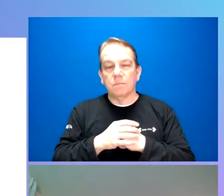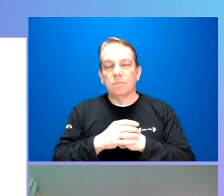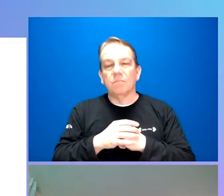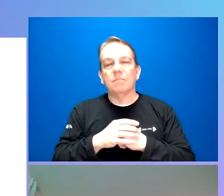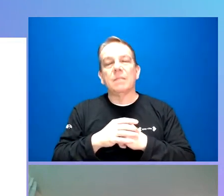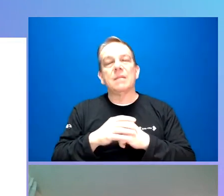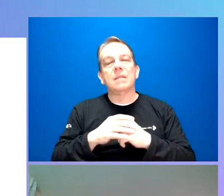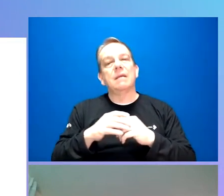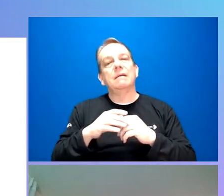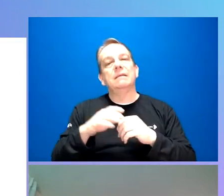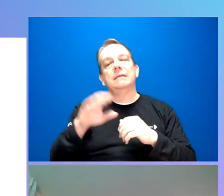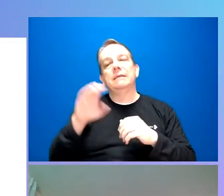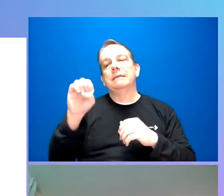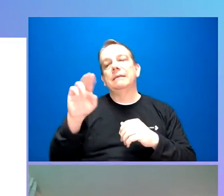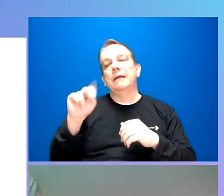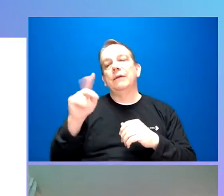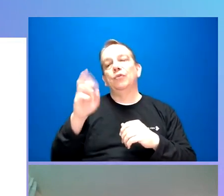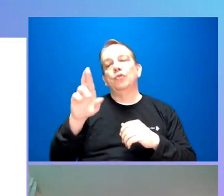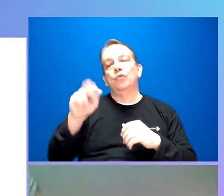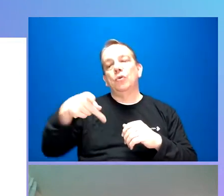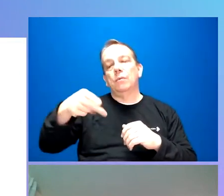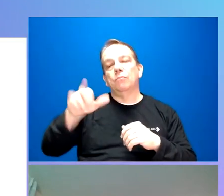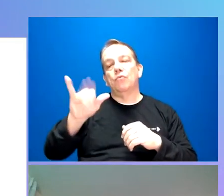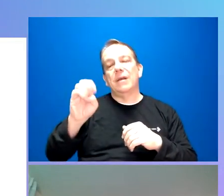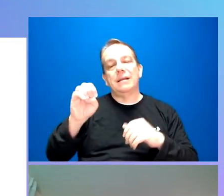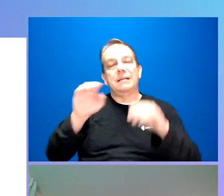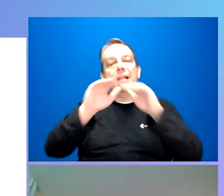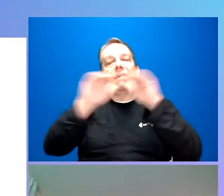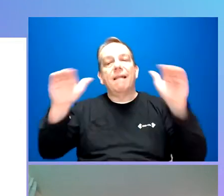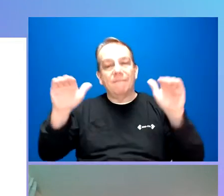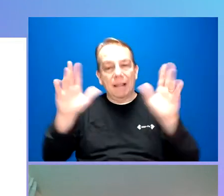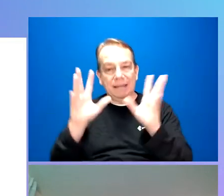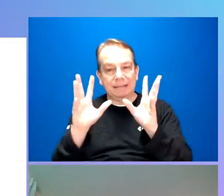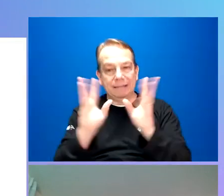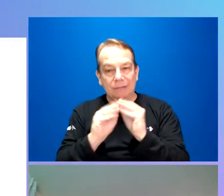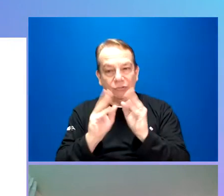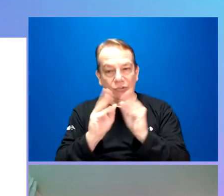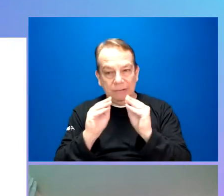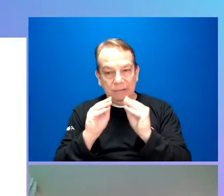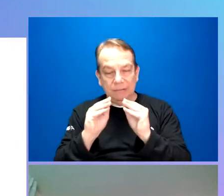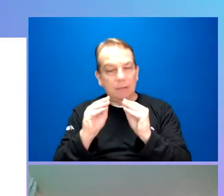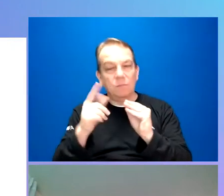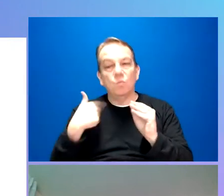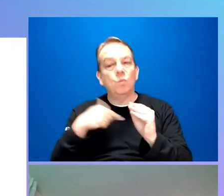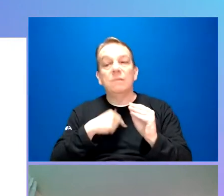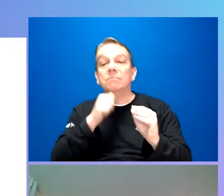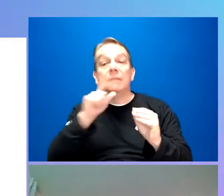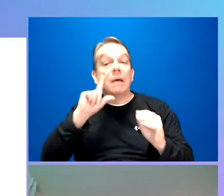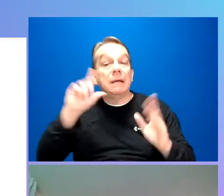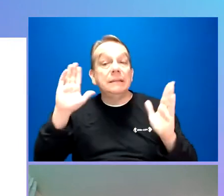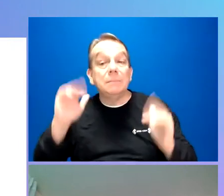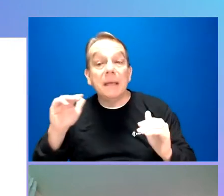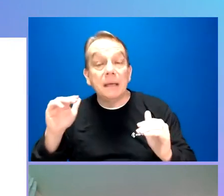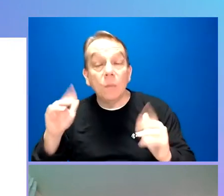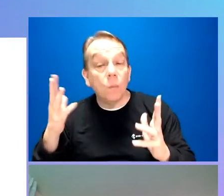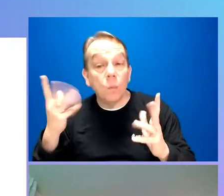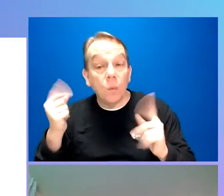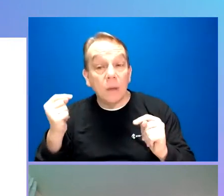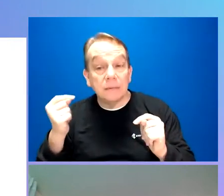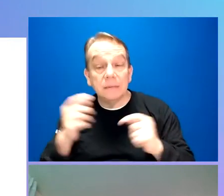, sessions and we did not expect